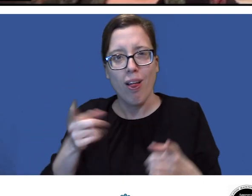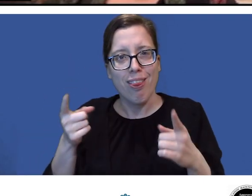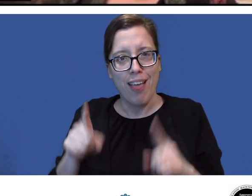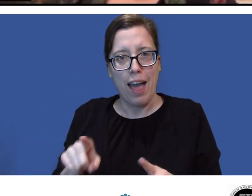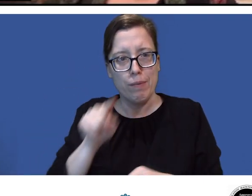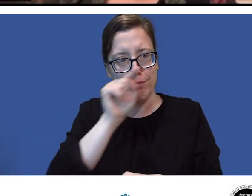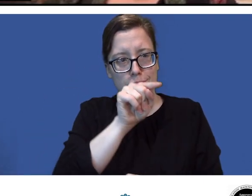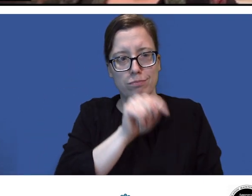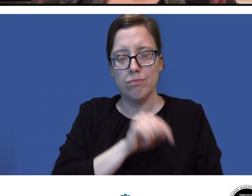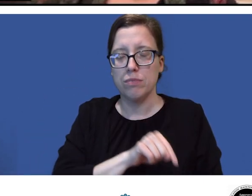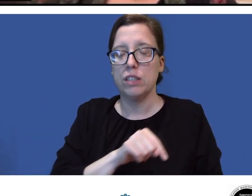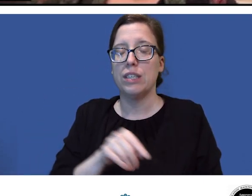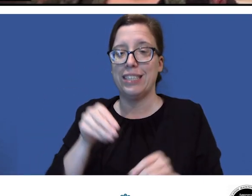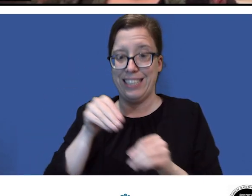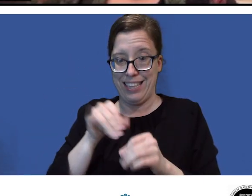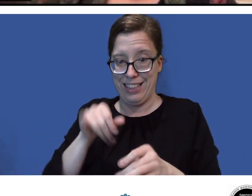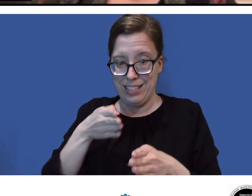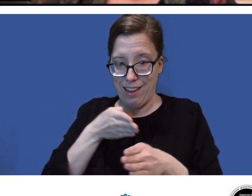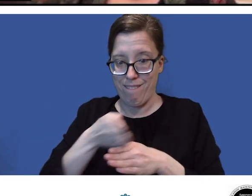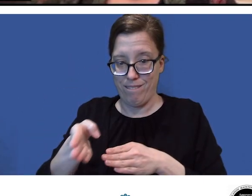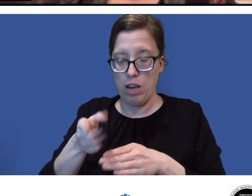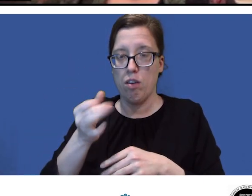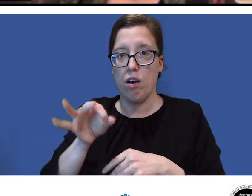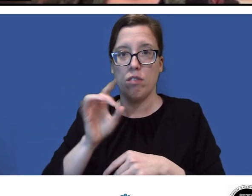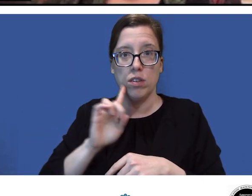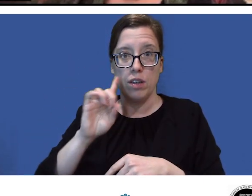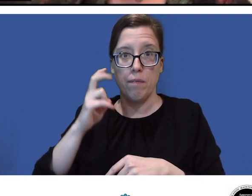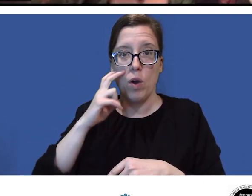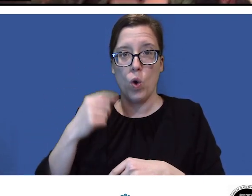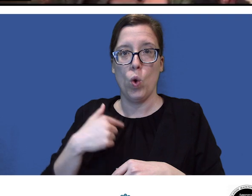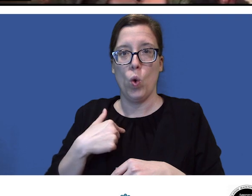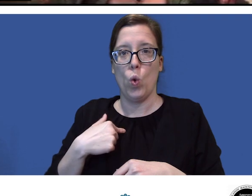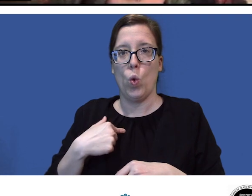consider this disability to be a disability of access: